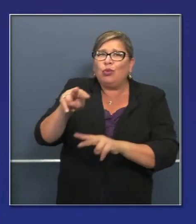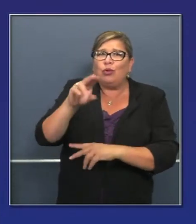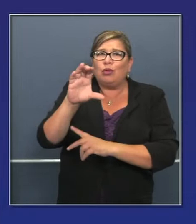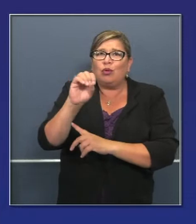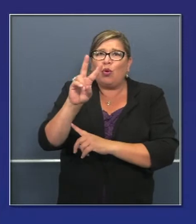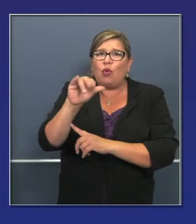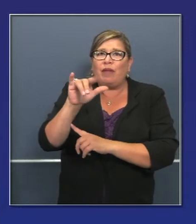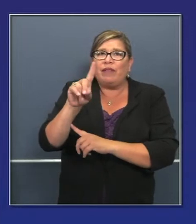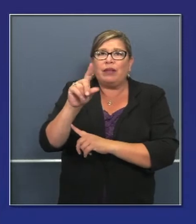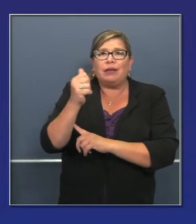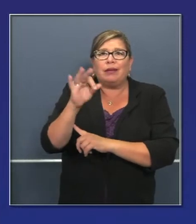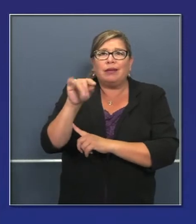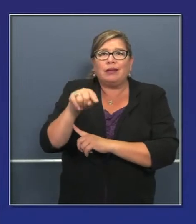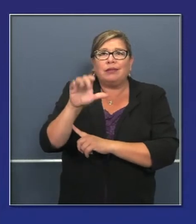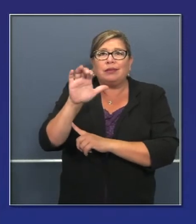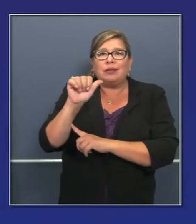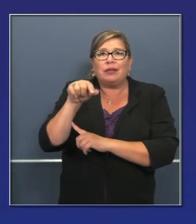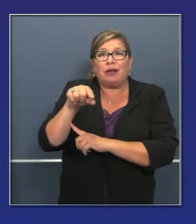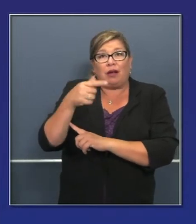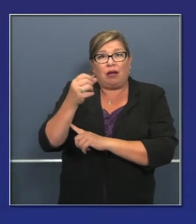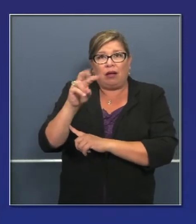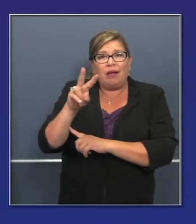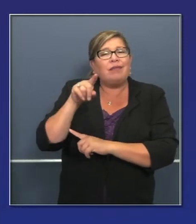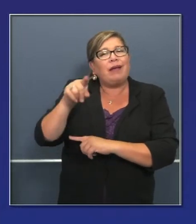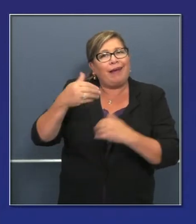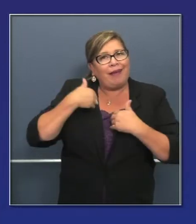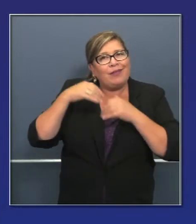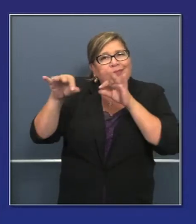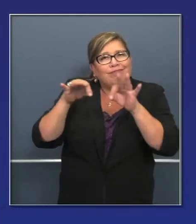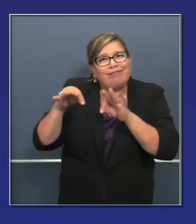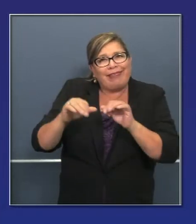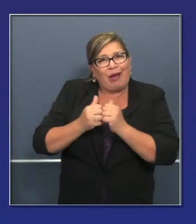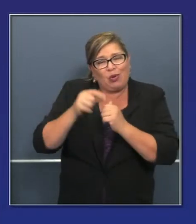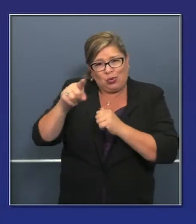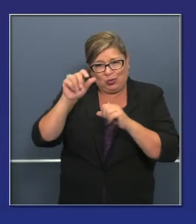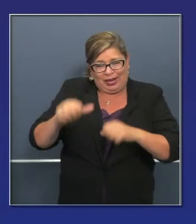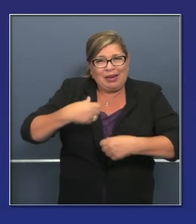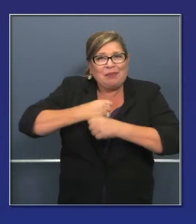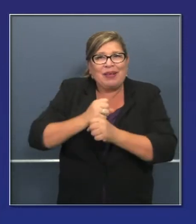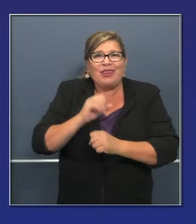also you have the ability the extent you can and you're willing you're able to do it yourself and